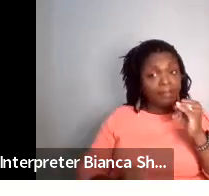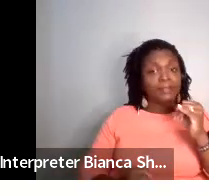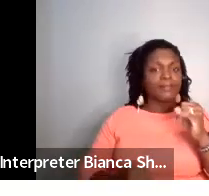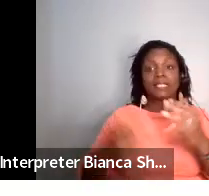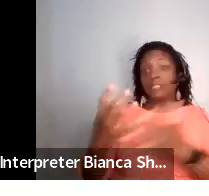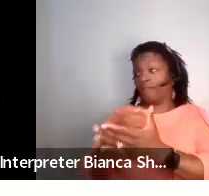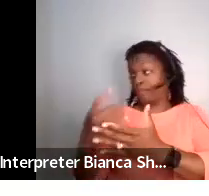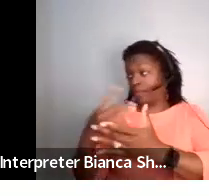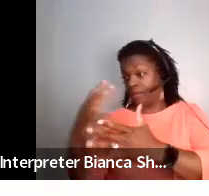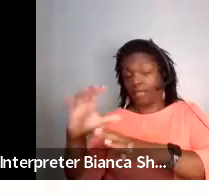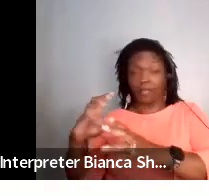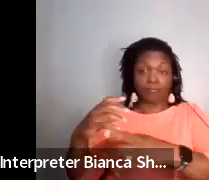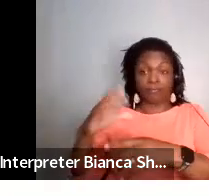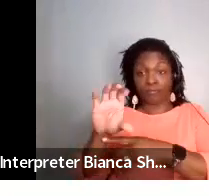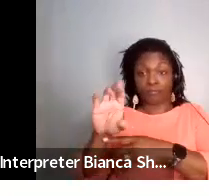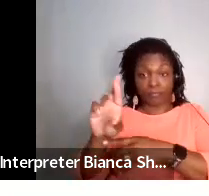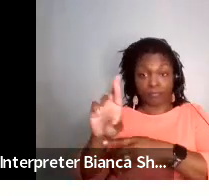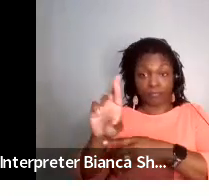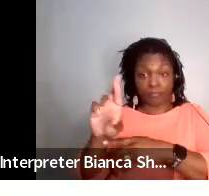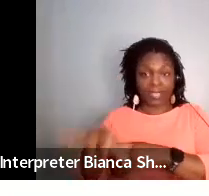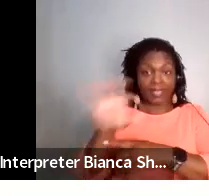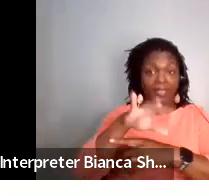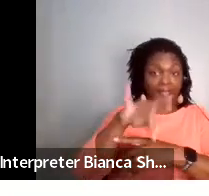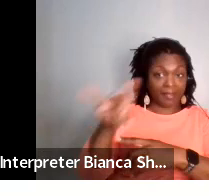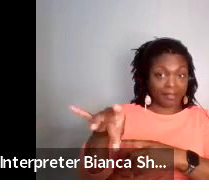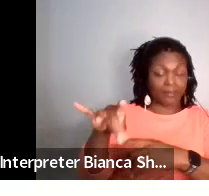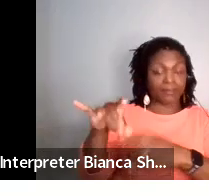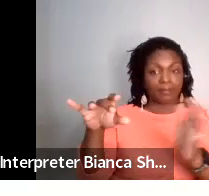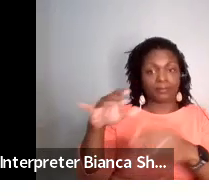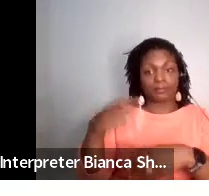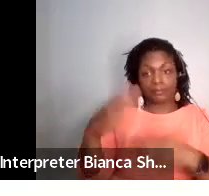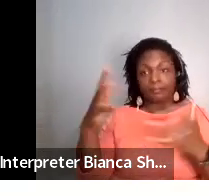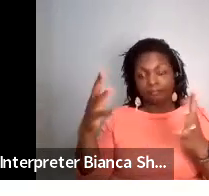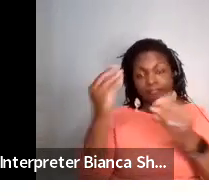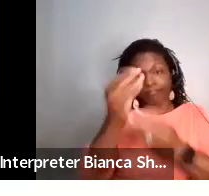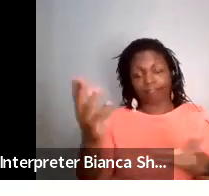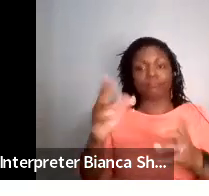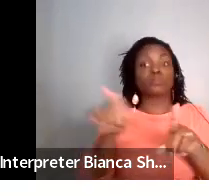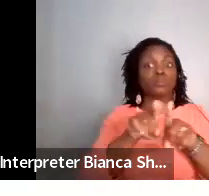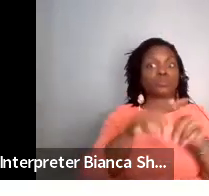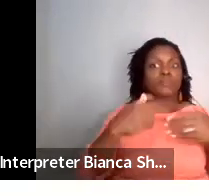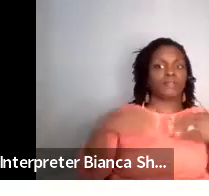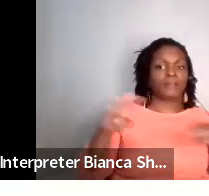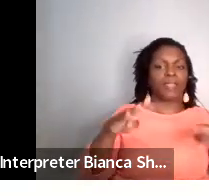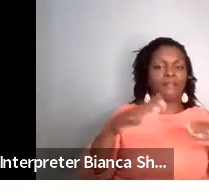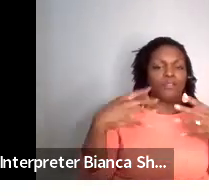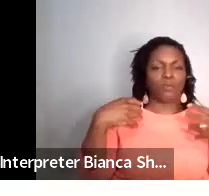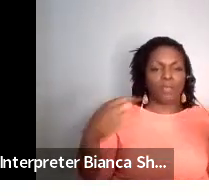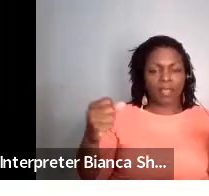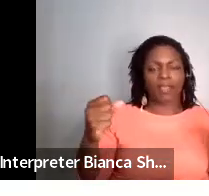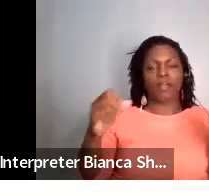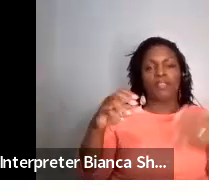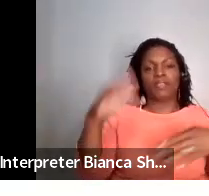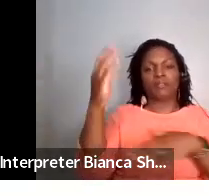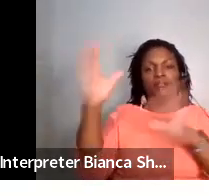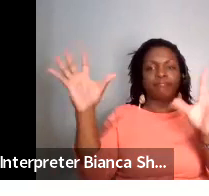In 9 8 wanted to also inform everyone that we have the behavioral health symposiums scheduled for September nineteenth and the 20 first